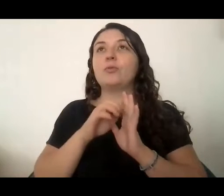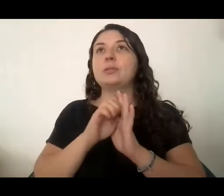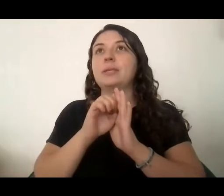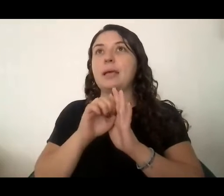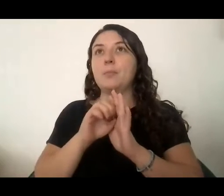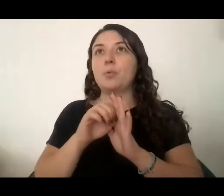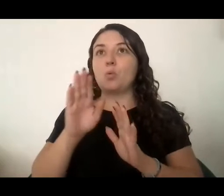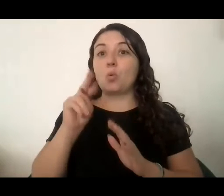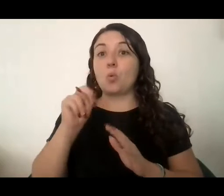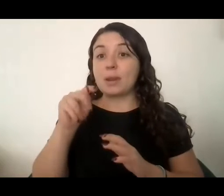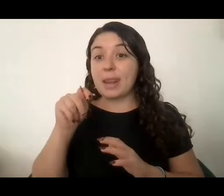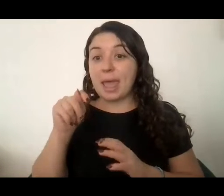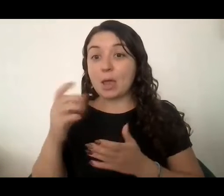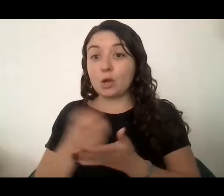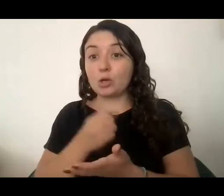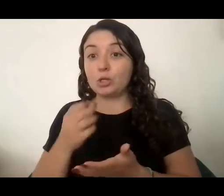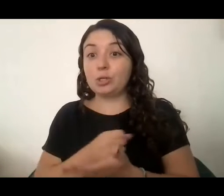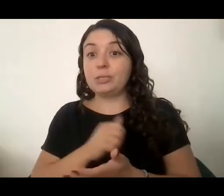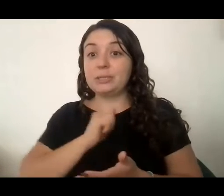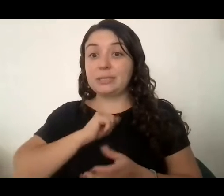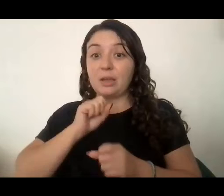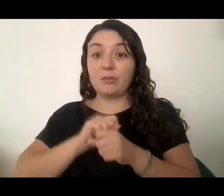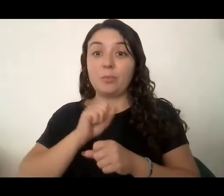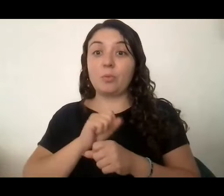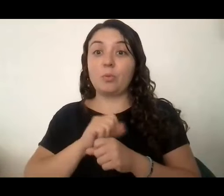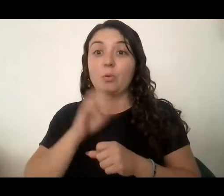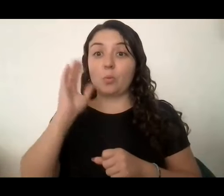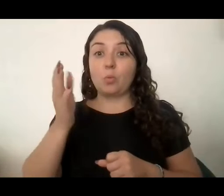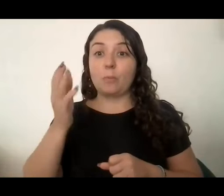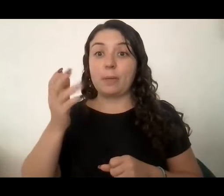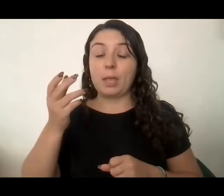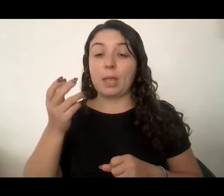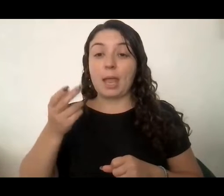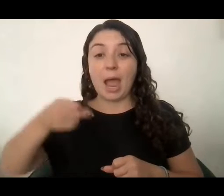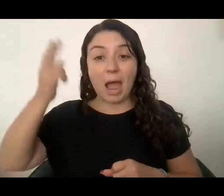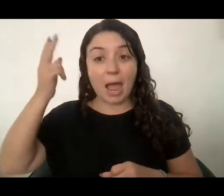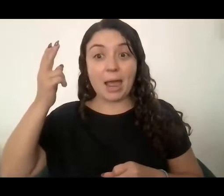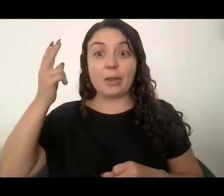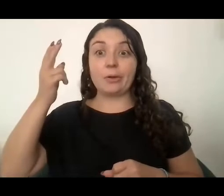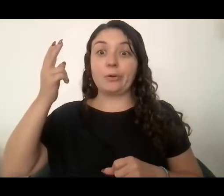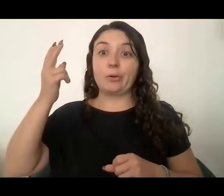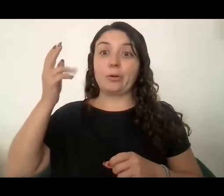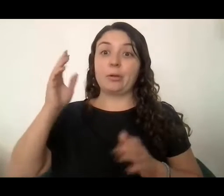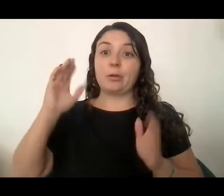from self employment are going to be either going above the Substantial Gainful Activity level or